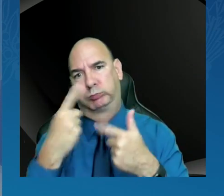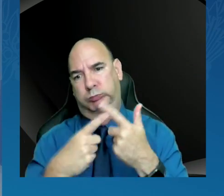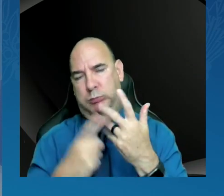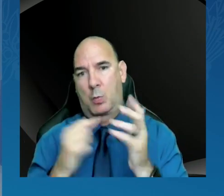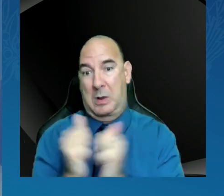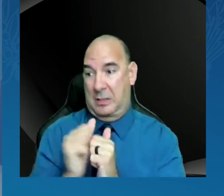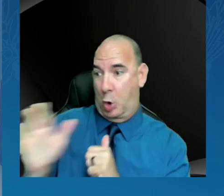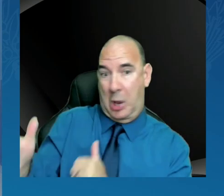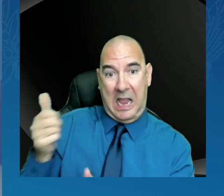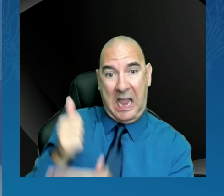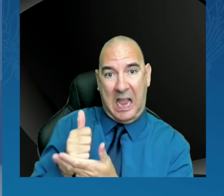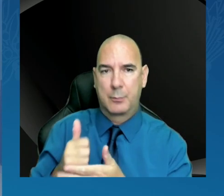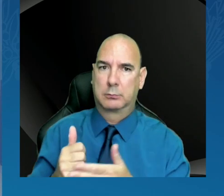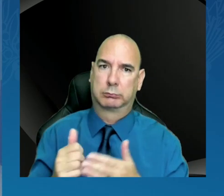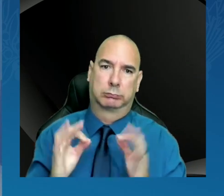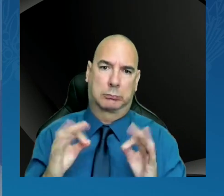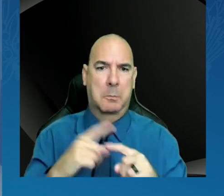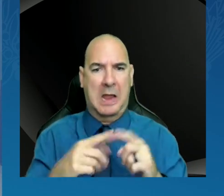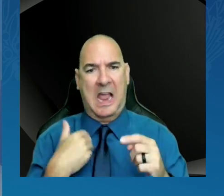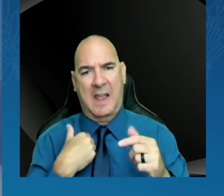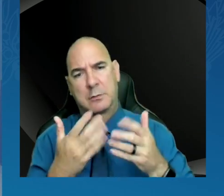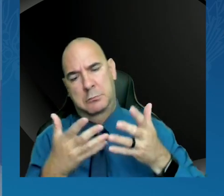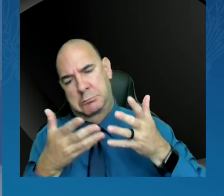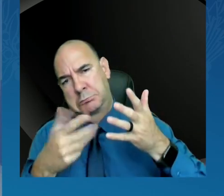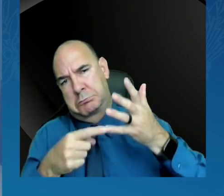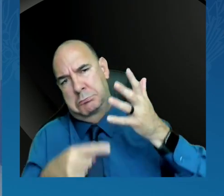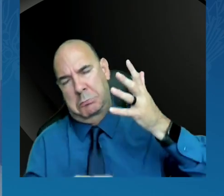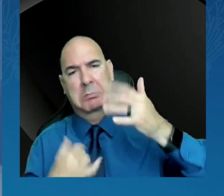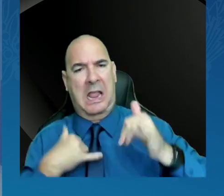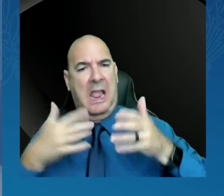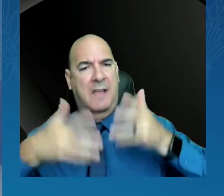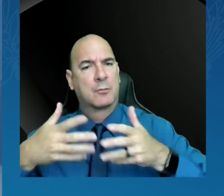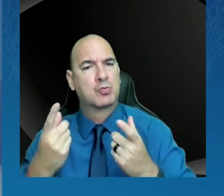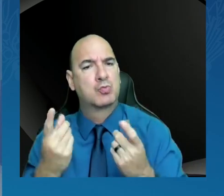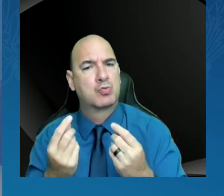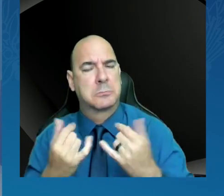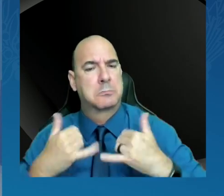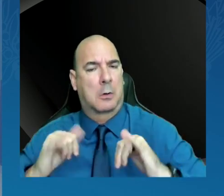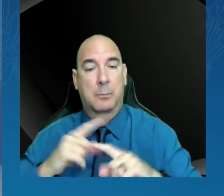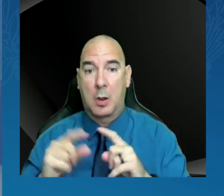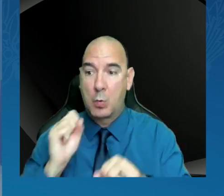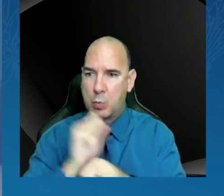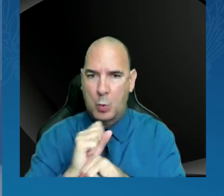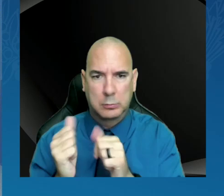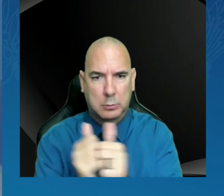We must continue our work together to build a nation where every worker is treated with dignity,